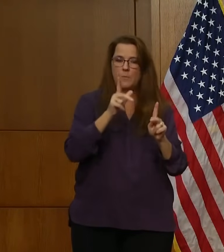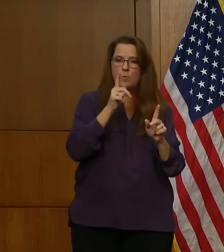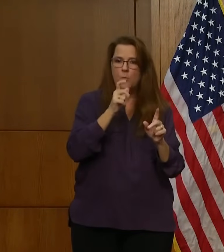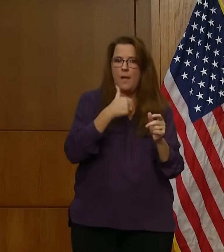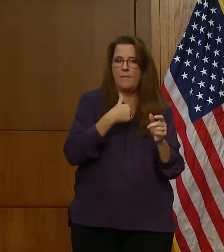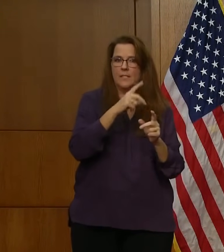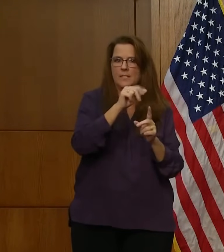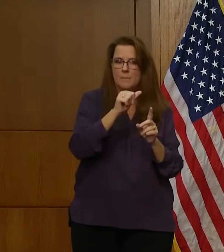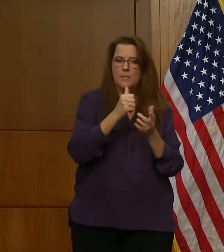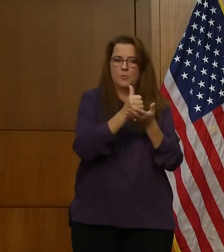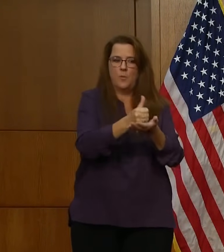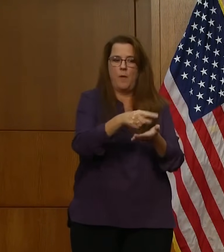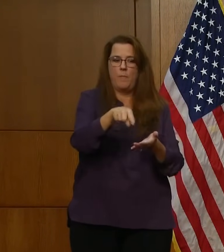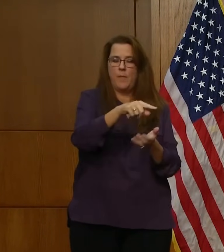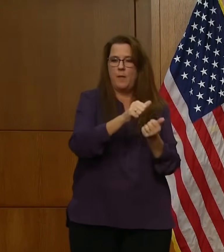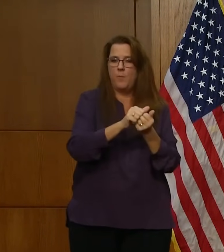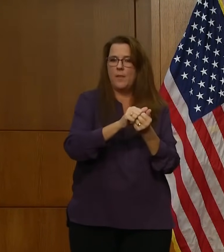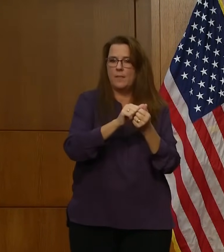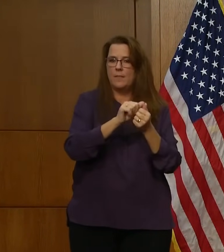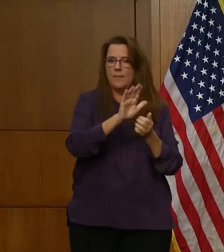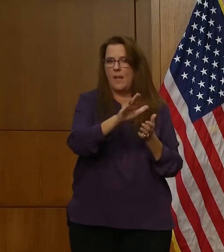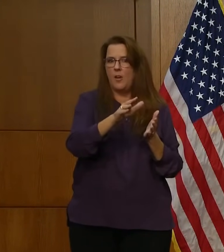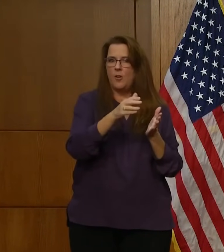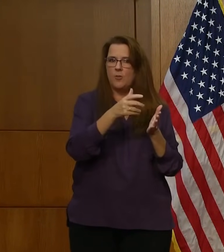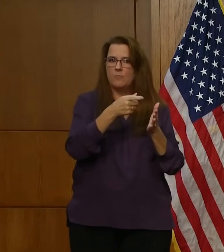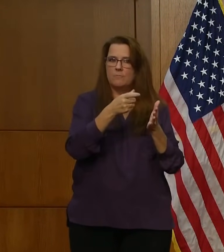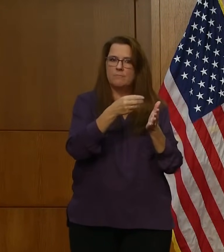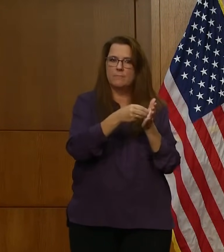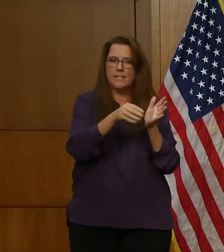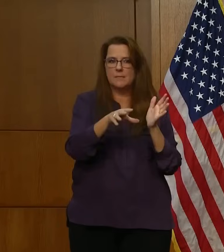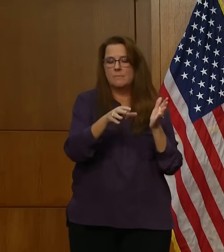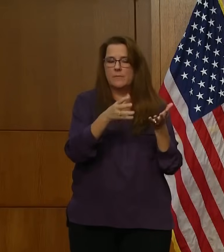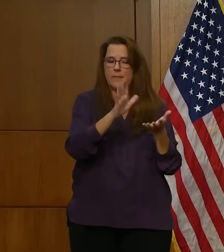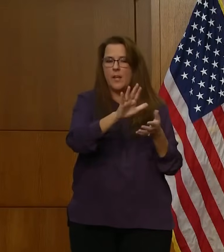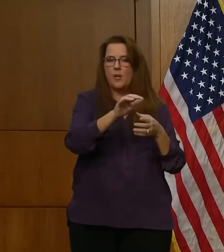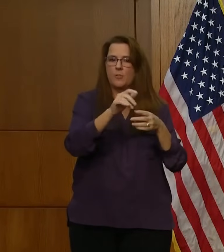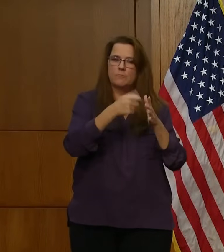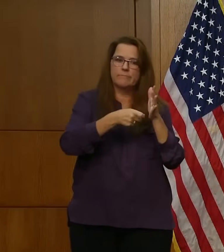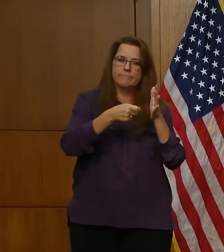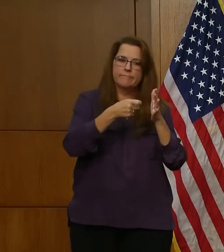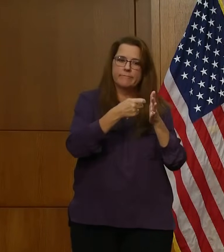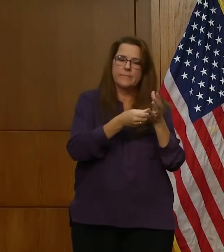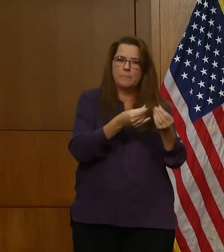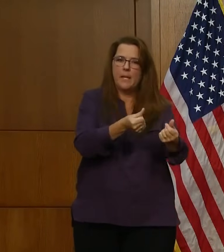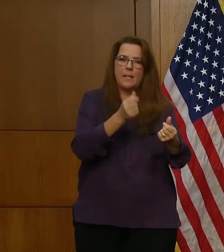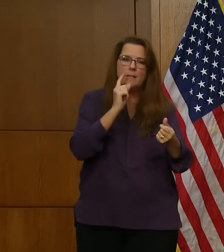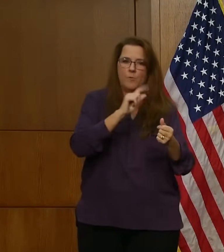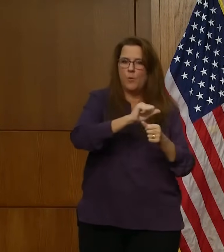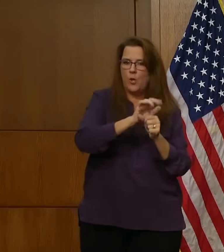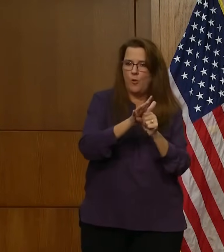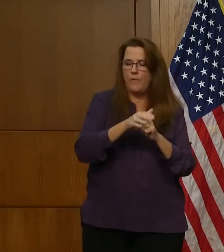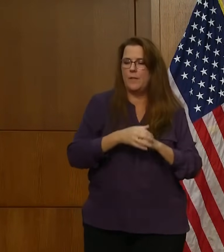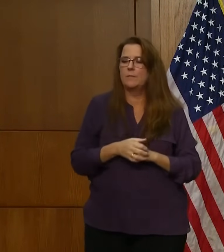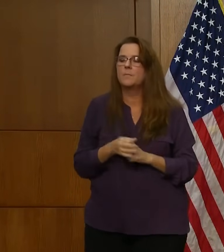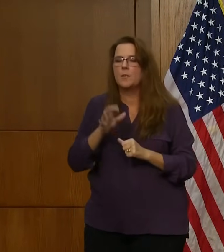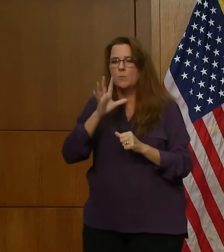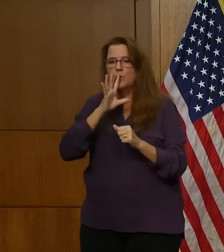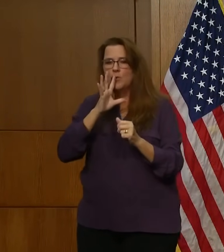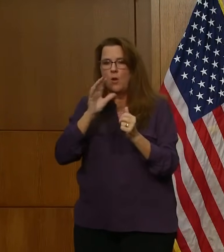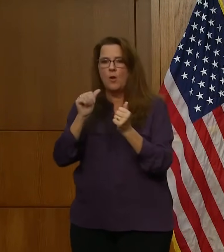SETTINGS FOR PEOPLE WITH DISABILITIES TO HELP THOSE HOMES WITH COVID EXPENSES. AND SECONDLY, I'LL BE TALKING WITH